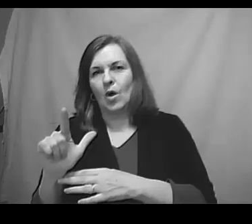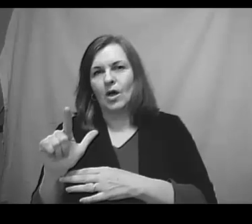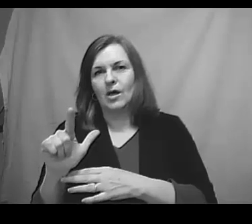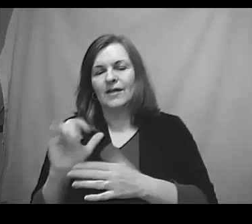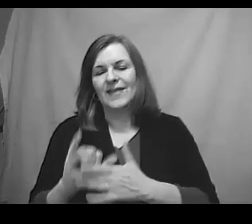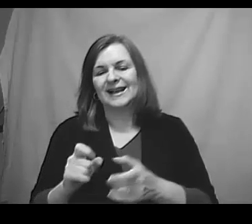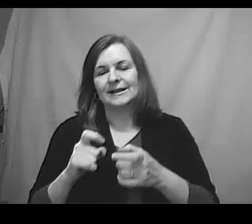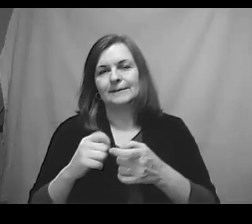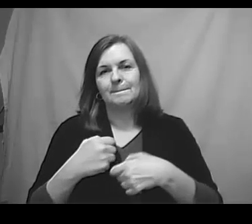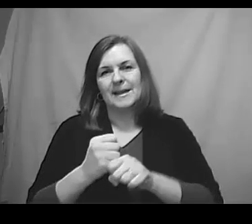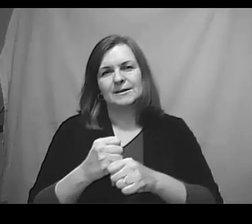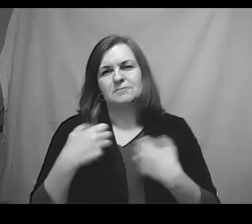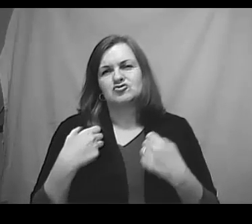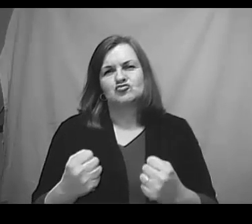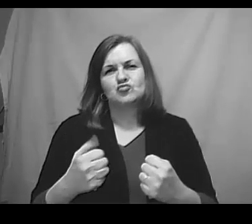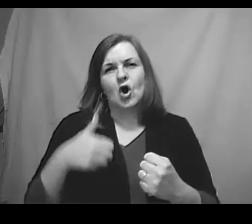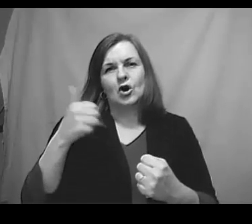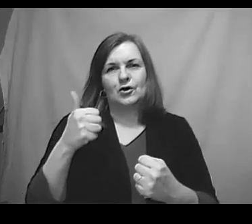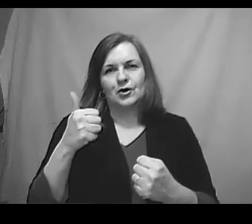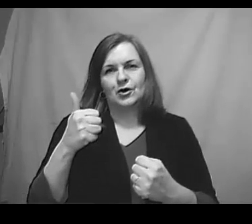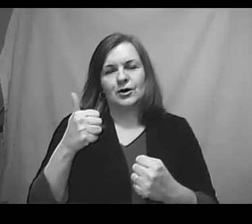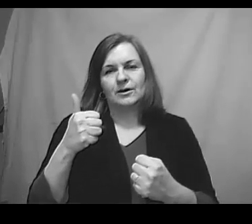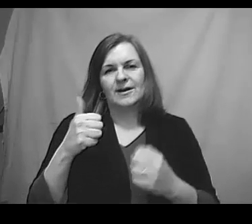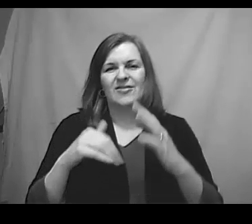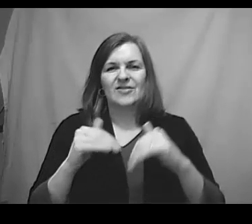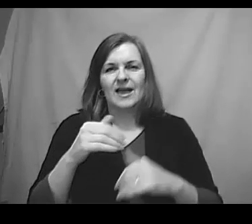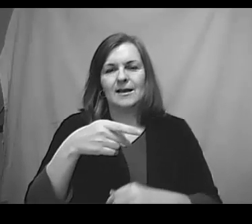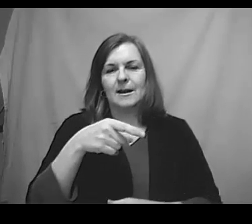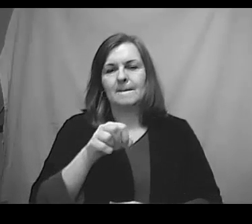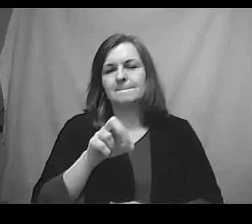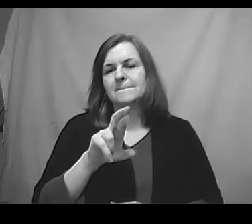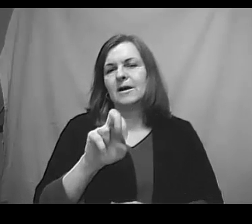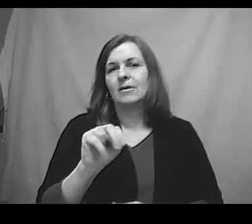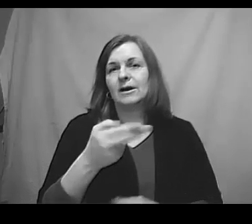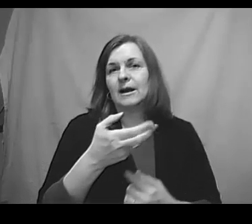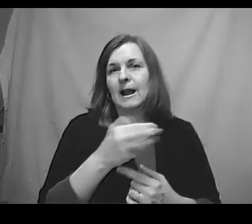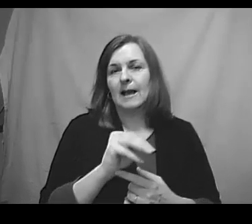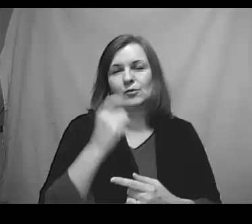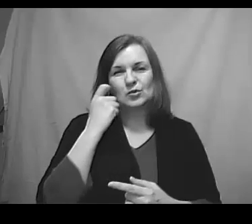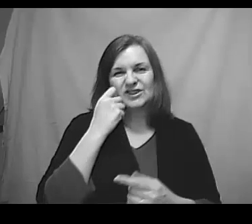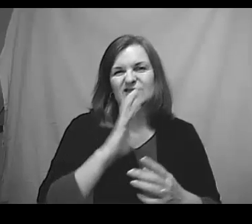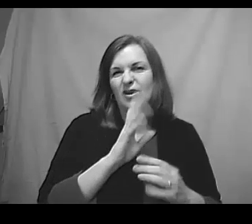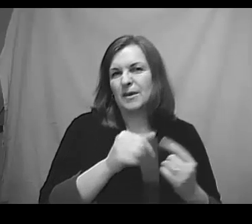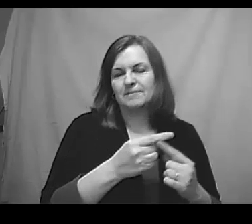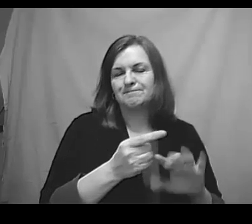gives them more support so they are a stronger cell than the parenchymes that we just talked about